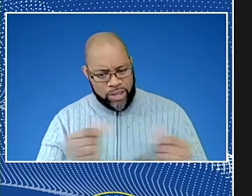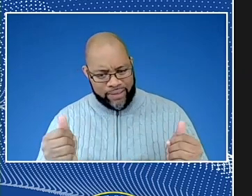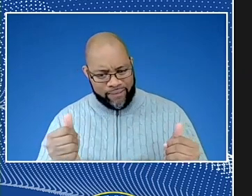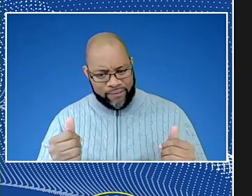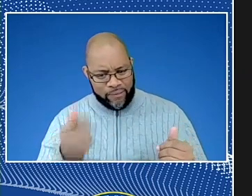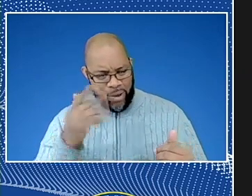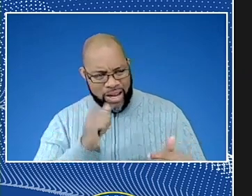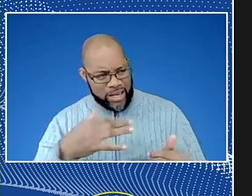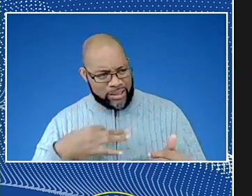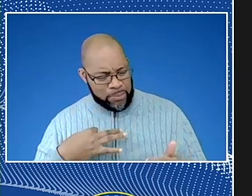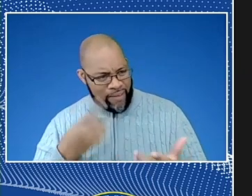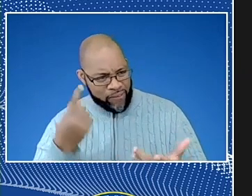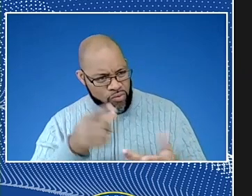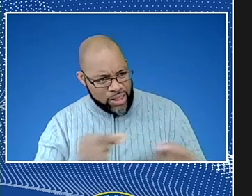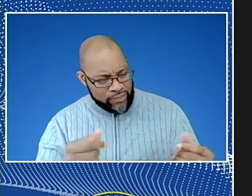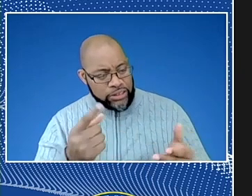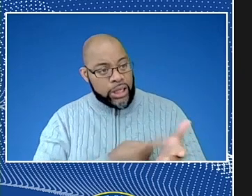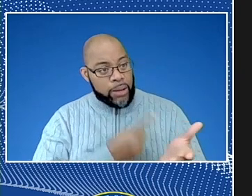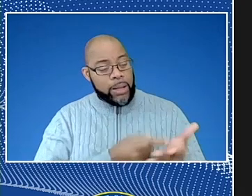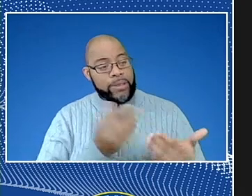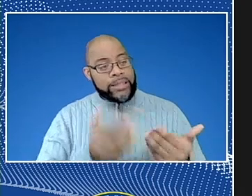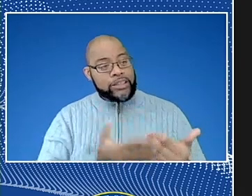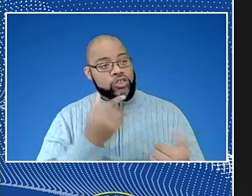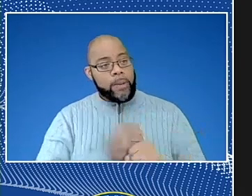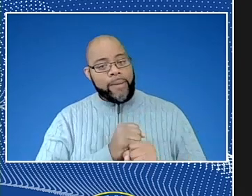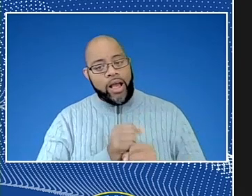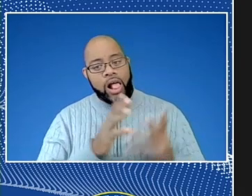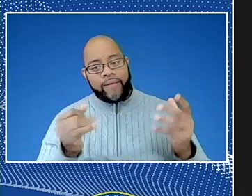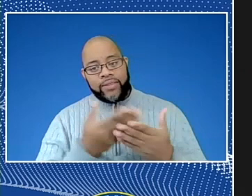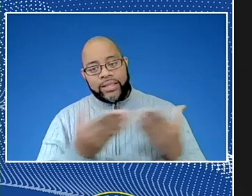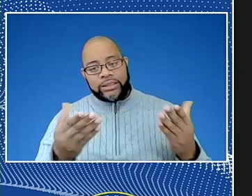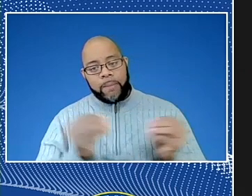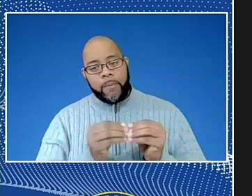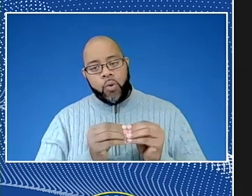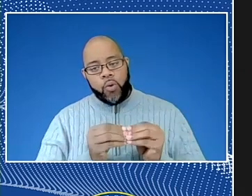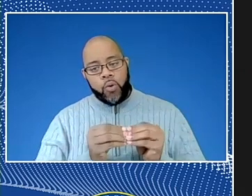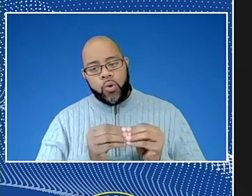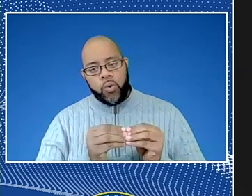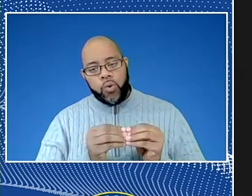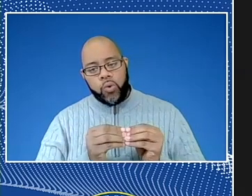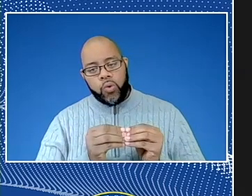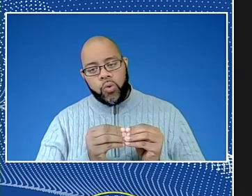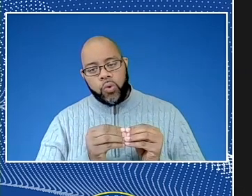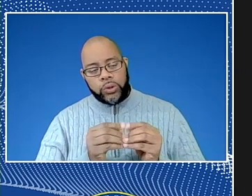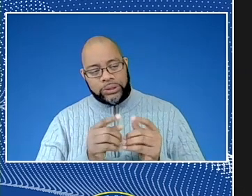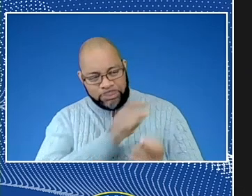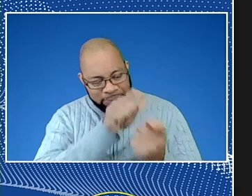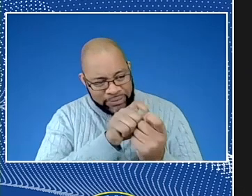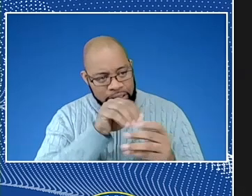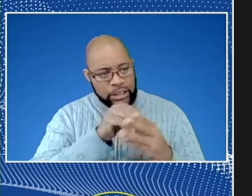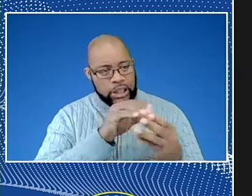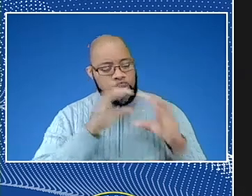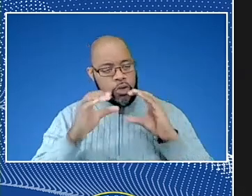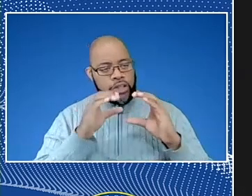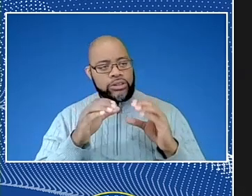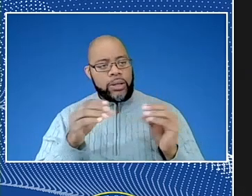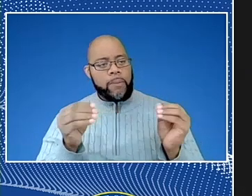Sometimes it's easier to make a lot of things more explicit in the communication and make it more clear in the